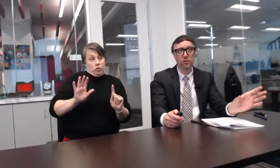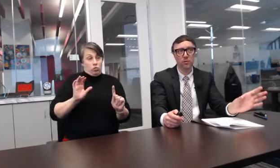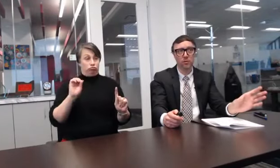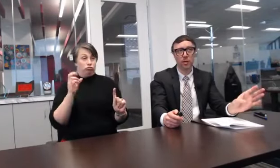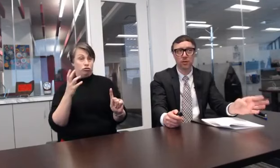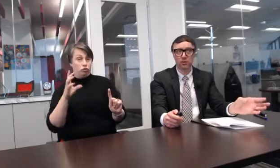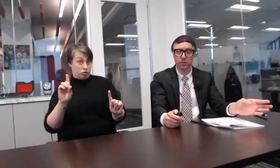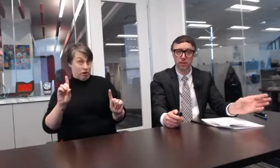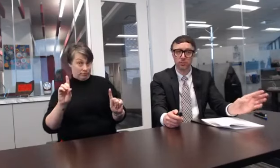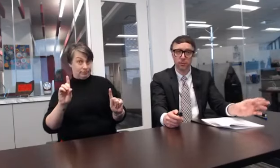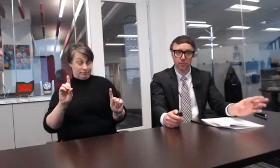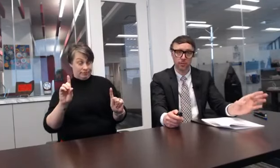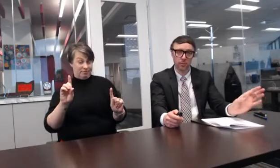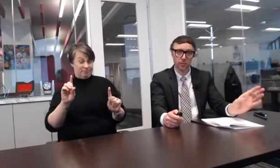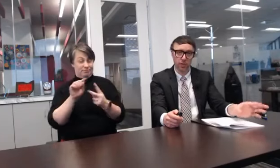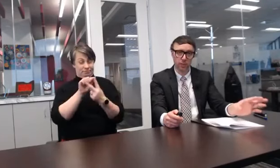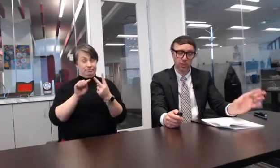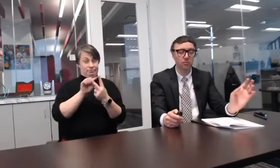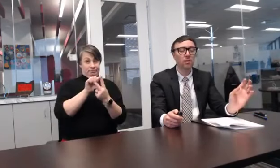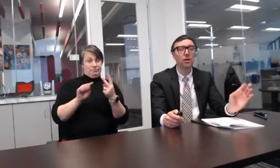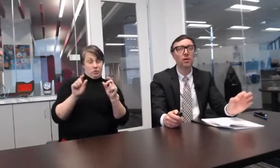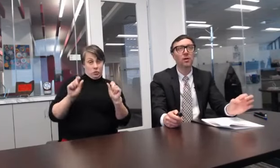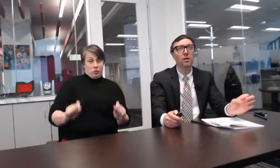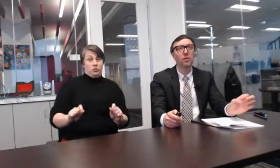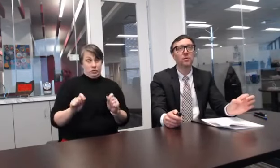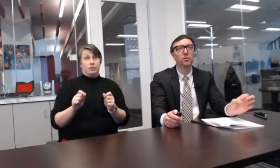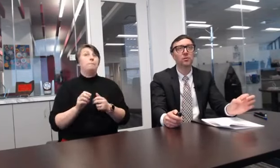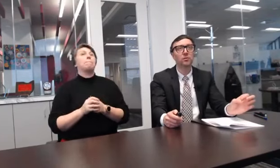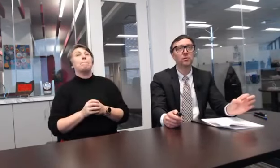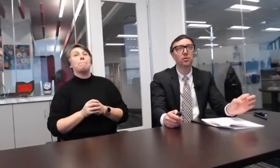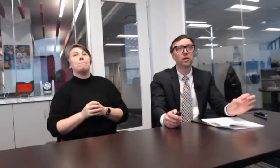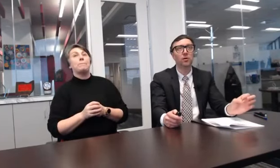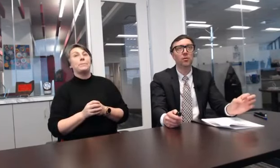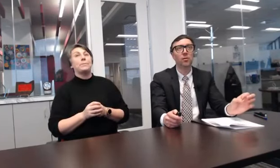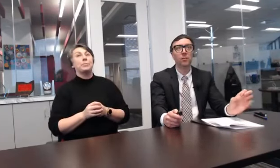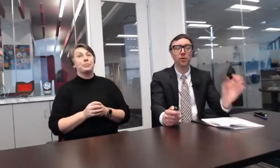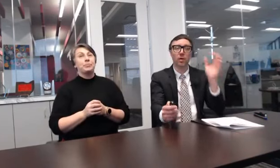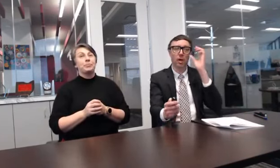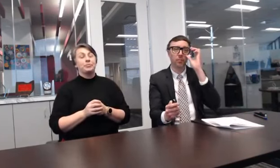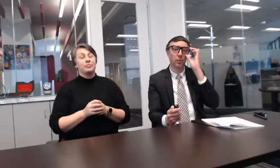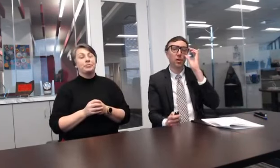to exercise participant direction. So, moving on.